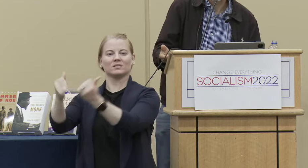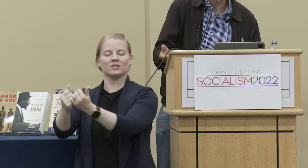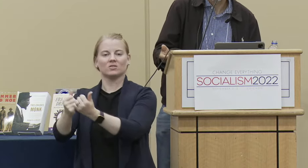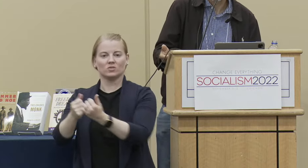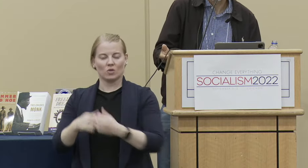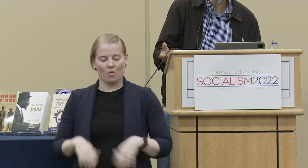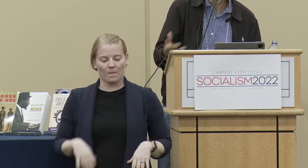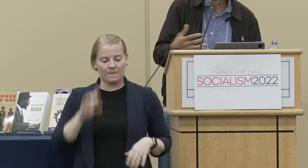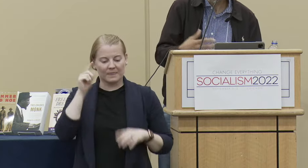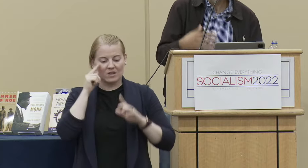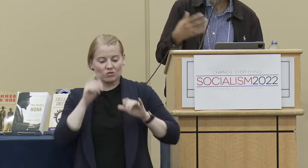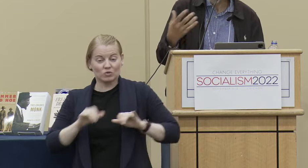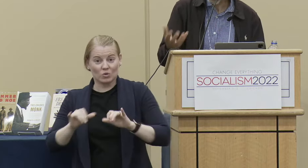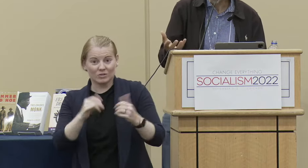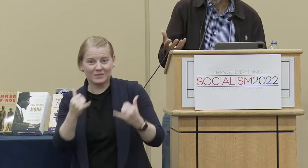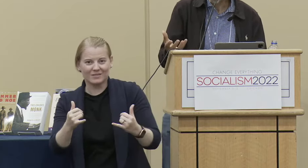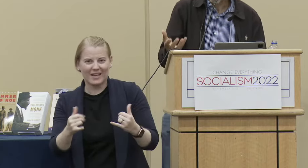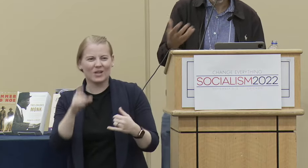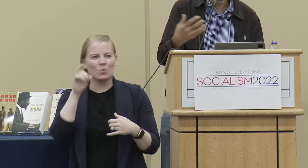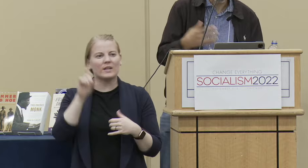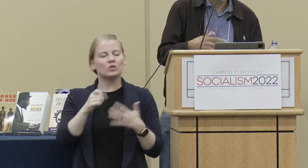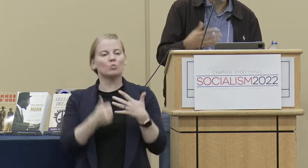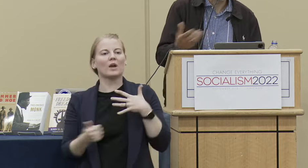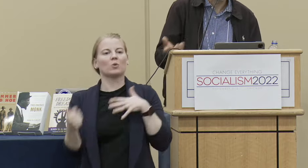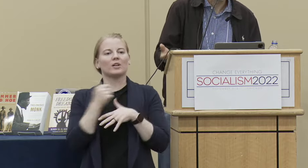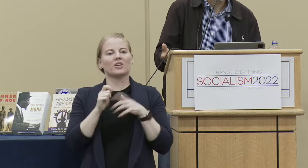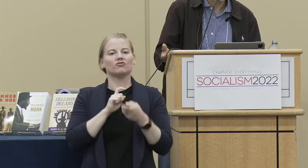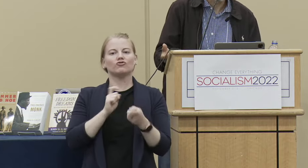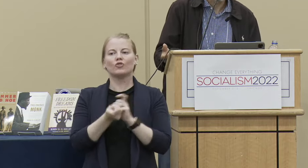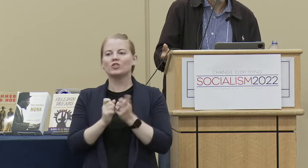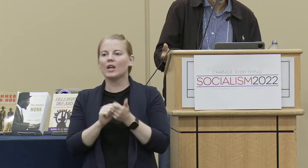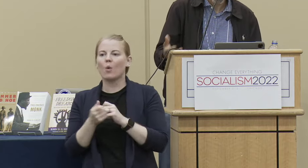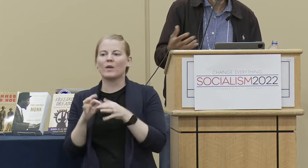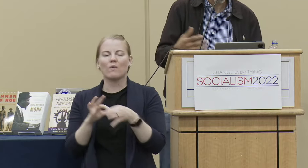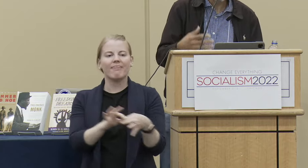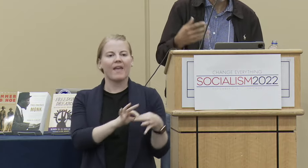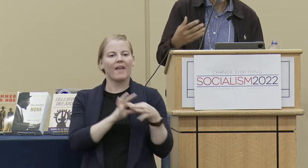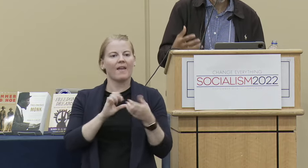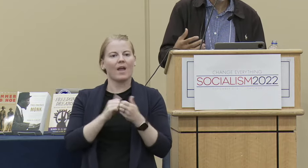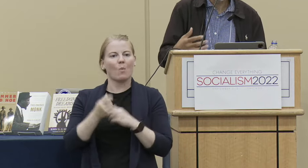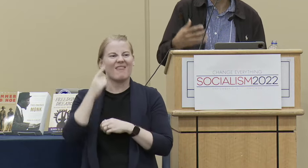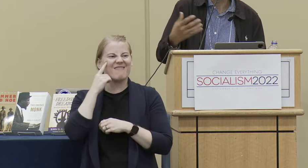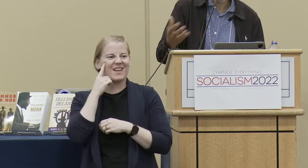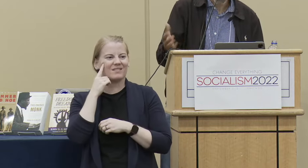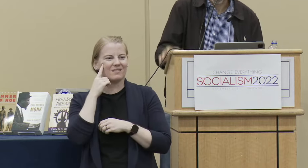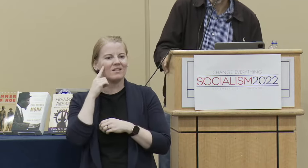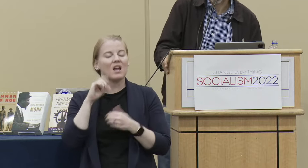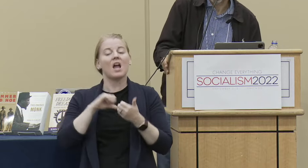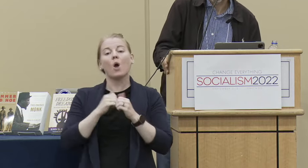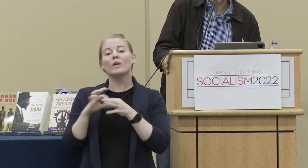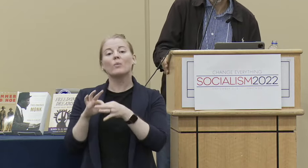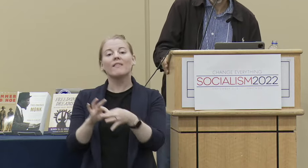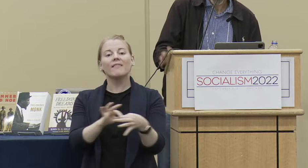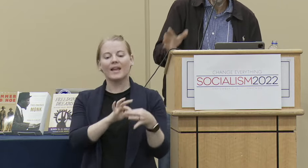today, it requires changing how we think . How we relate to one